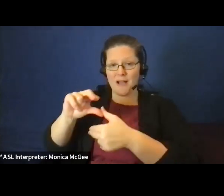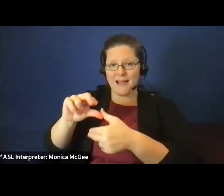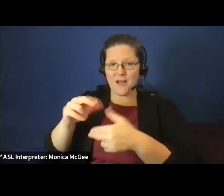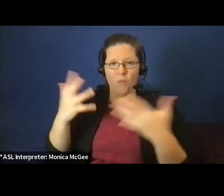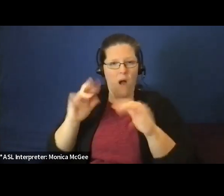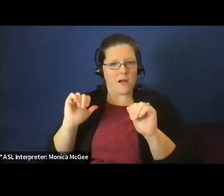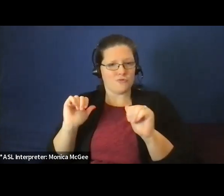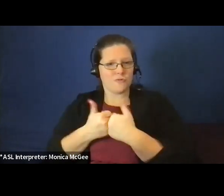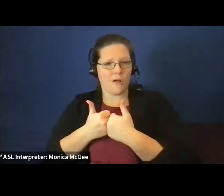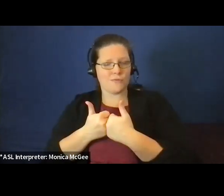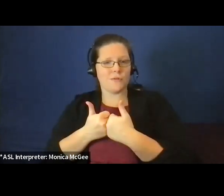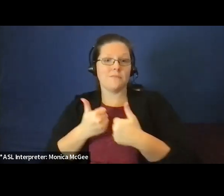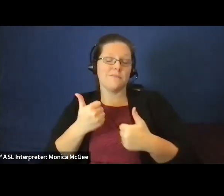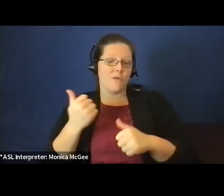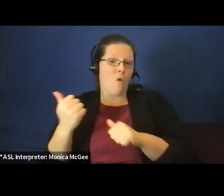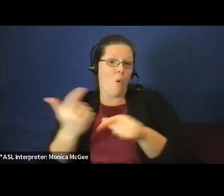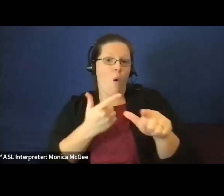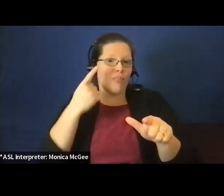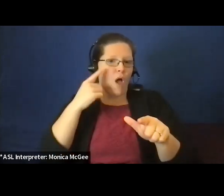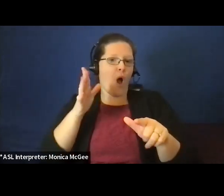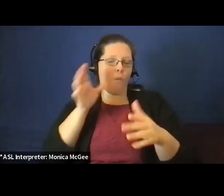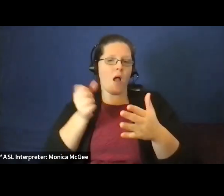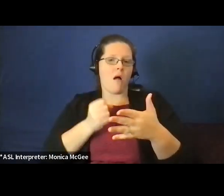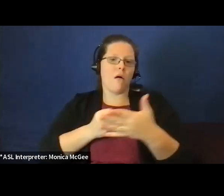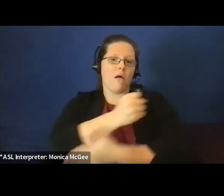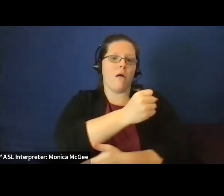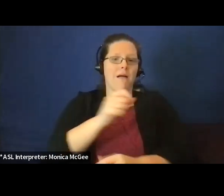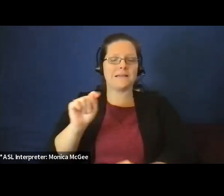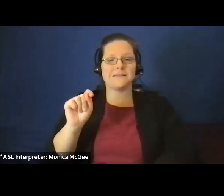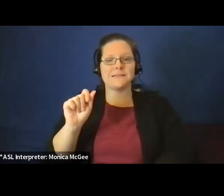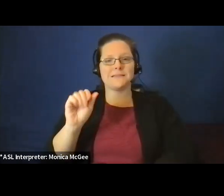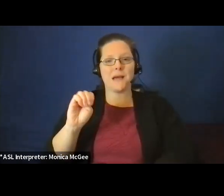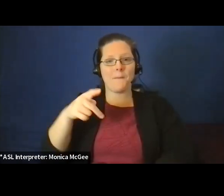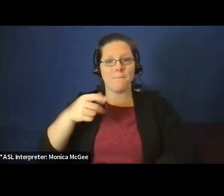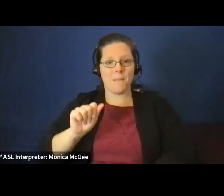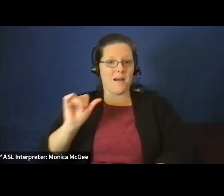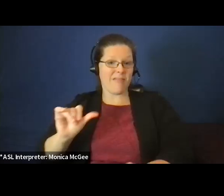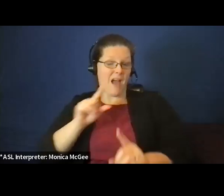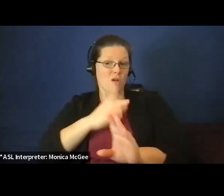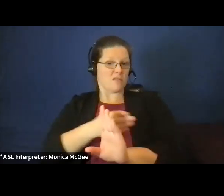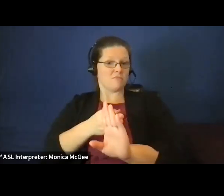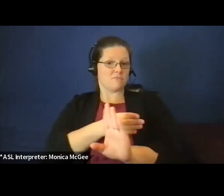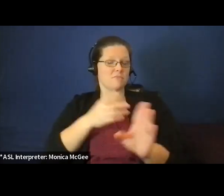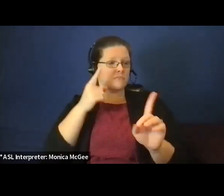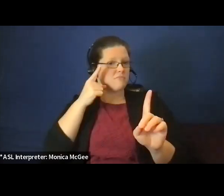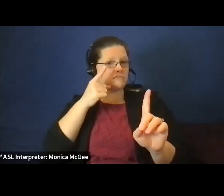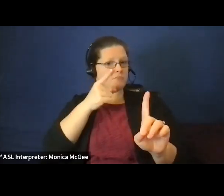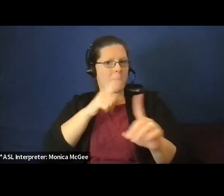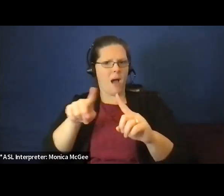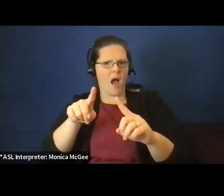come get you once the storm arrives. The hard part about this particular storm was that everybody pretty much